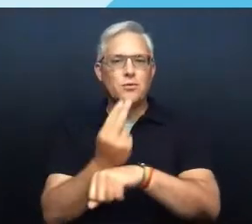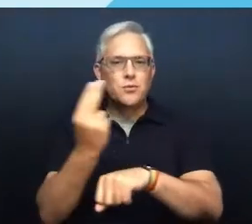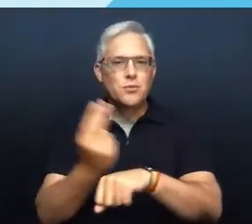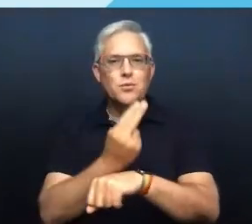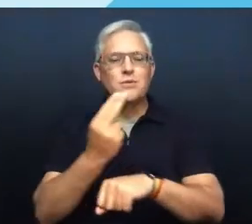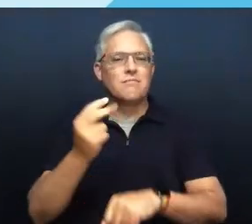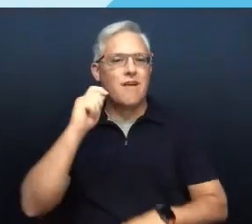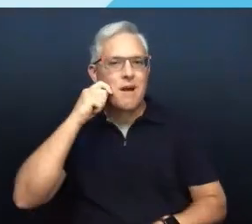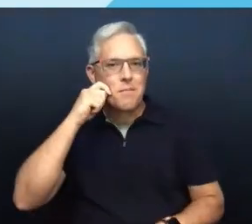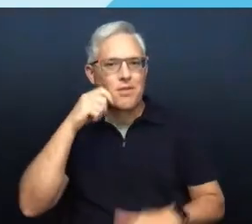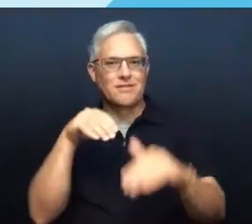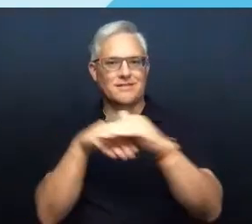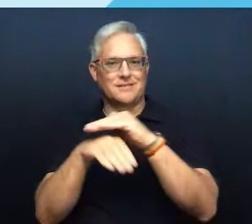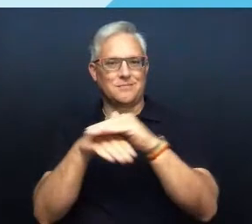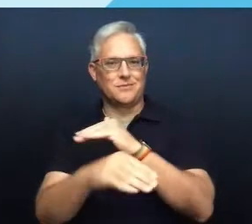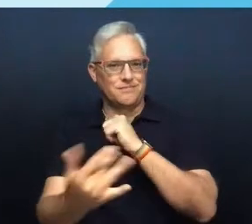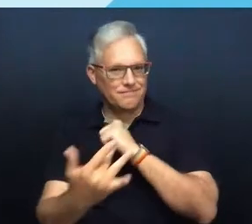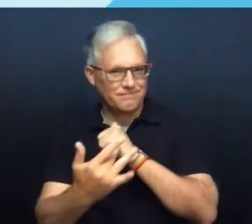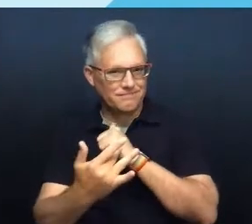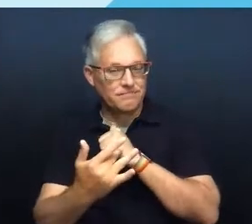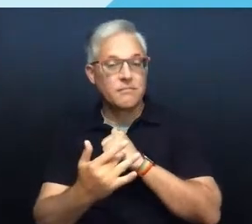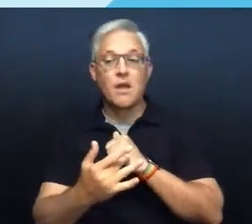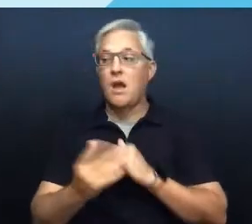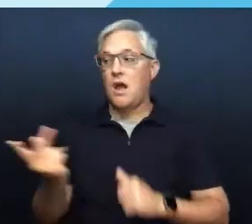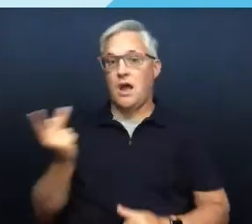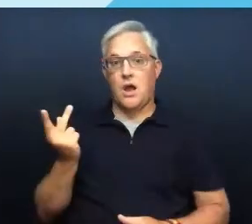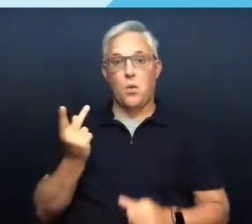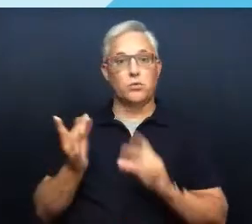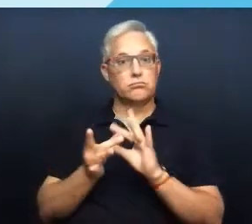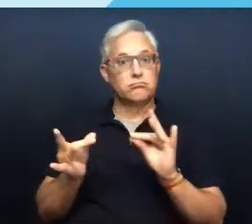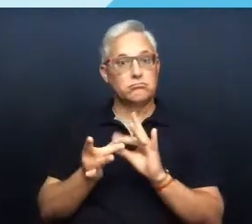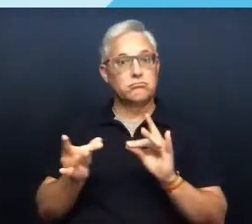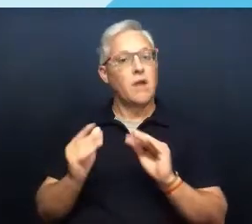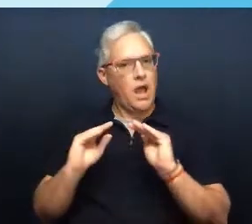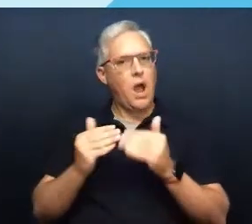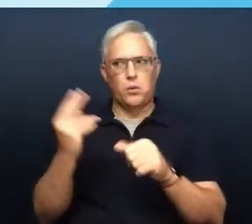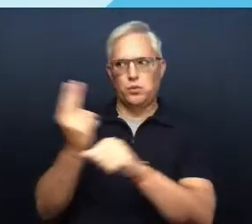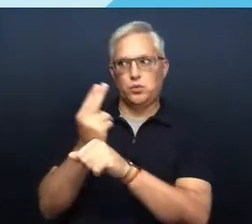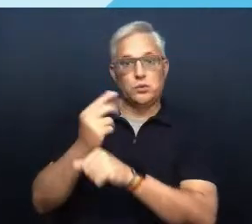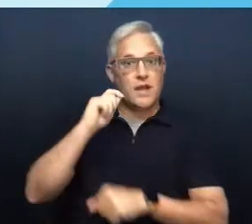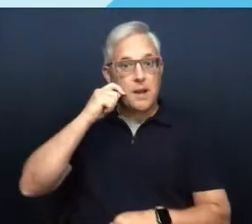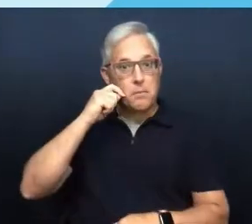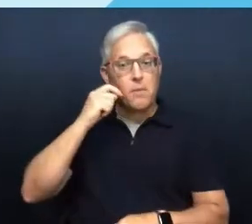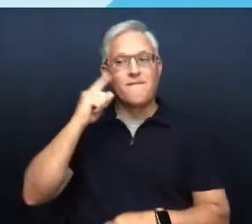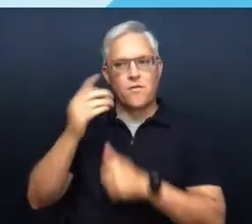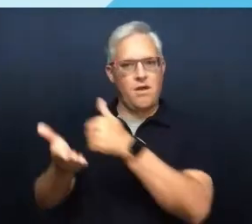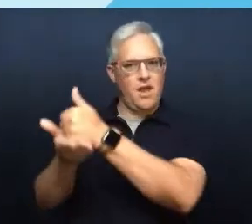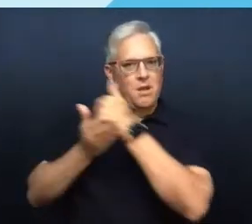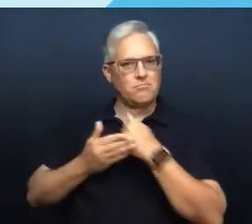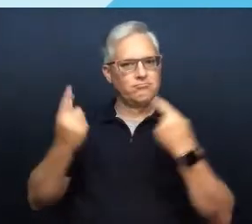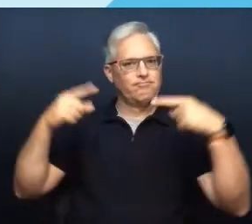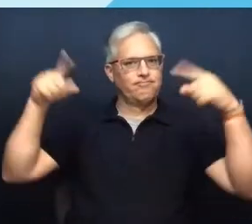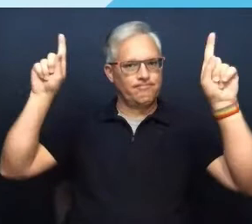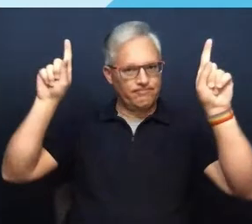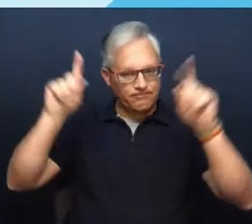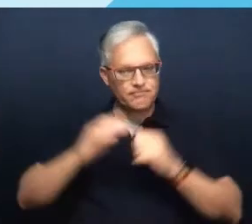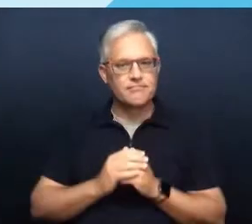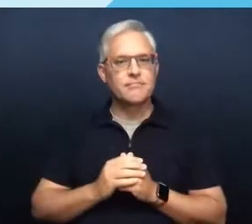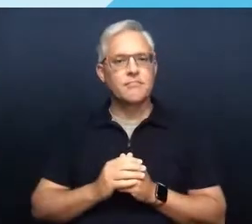found success with the use of Apple devices. Each person will have varying experiences and opinions